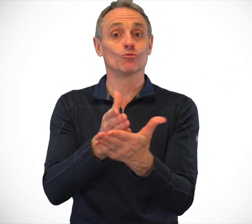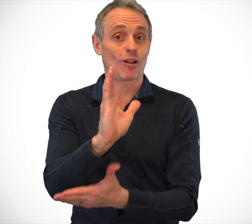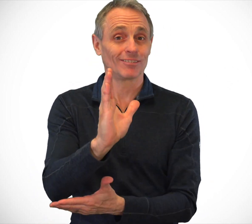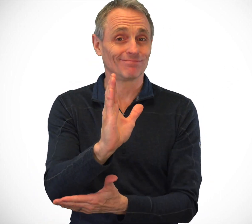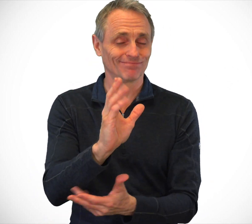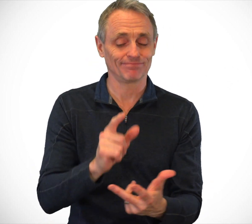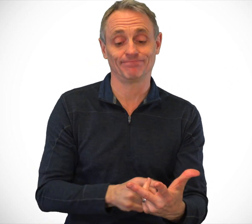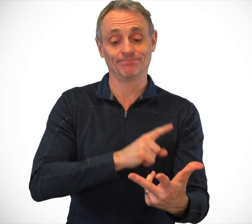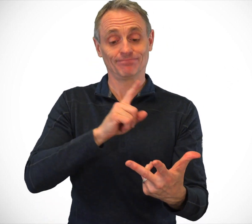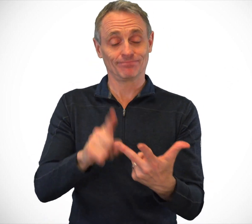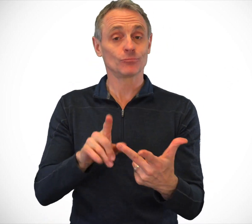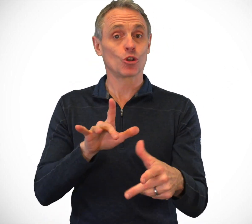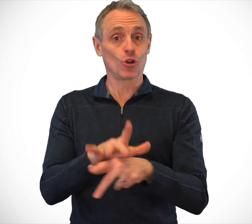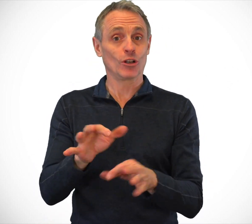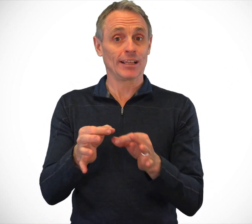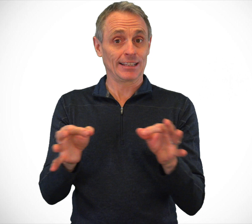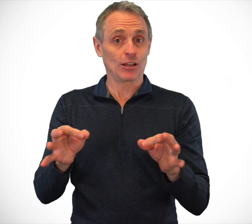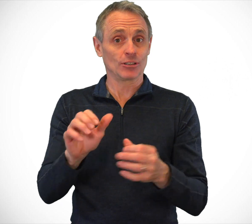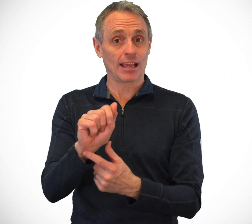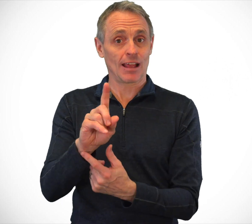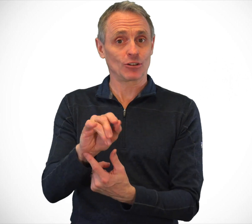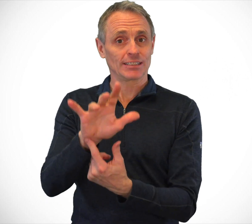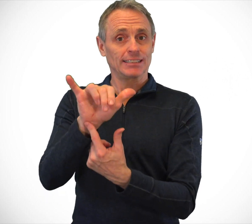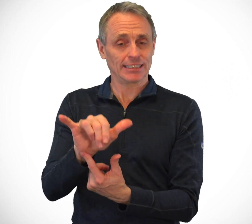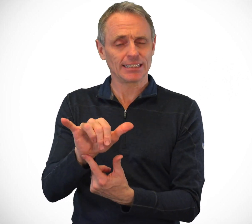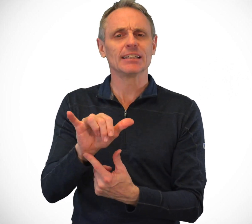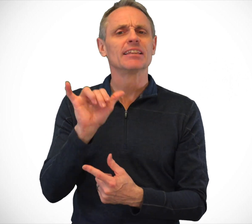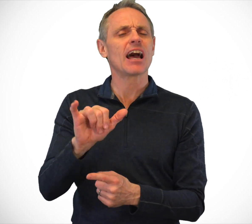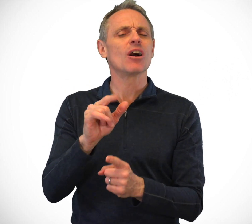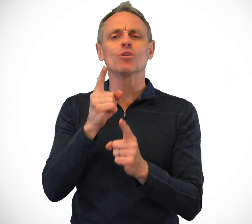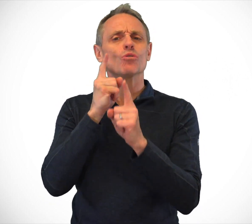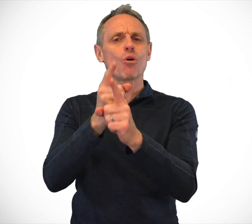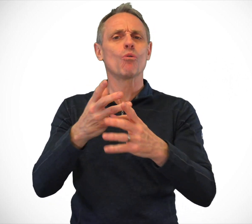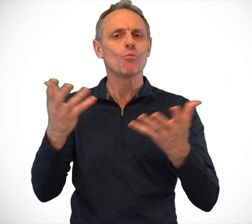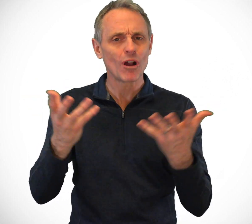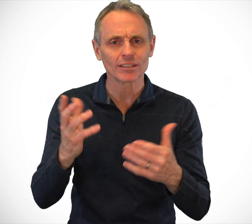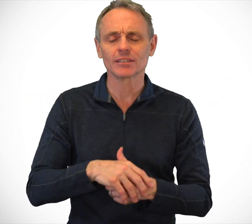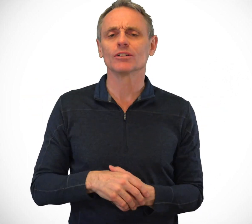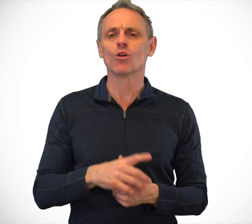And finally, in Early Language Advocacy, our goal is to work very closely with families